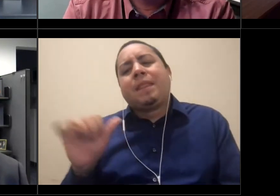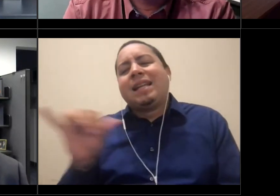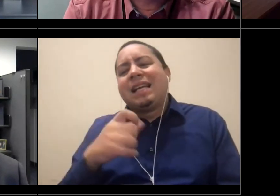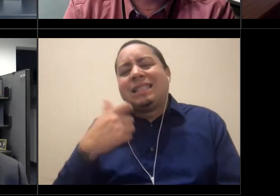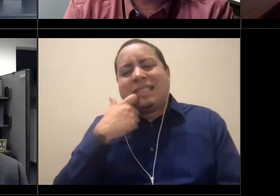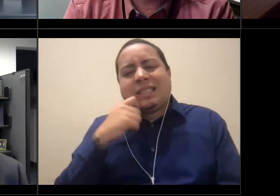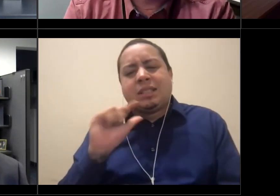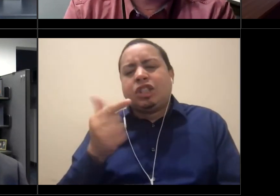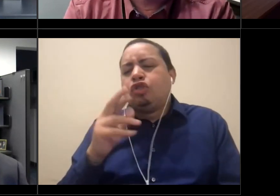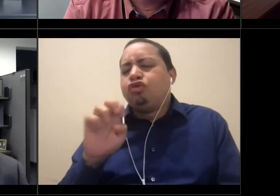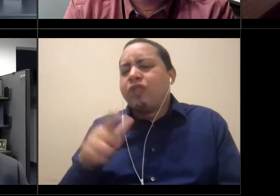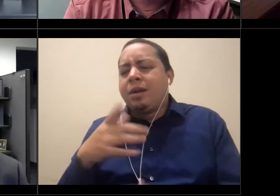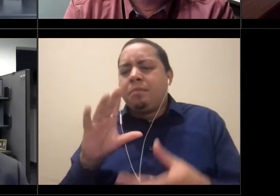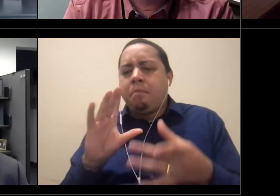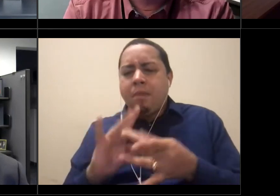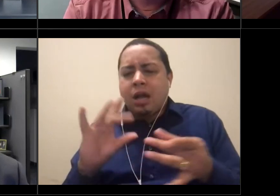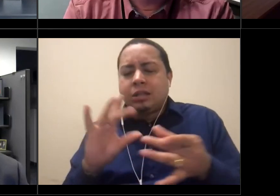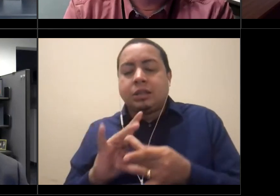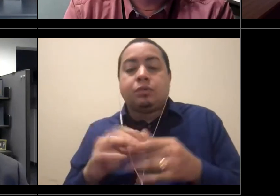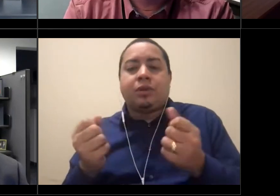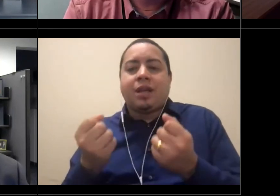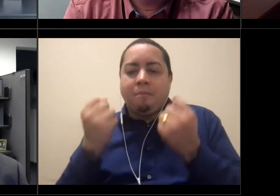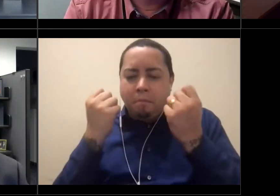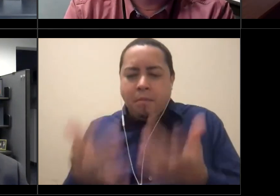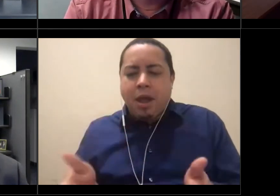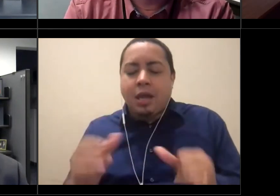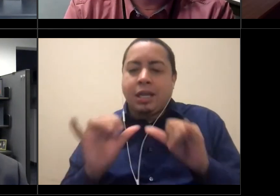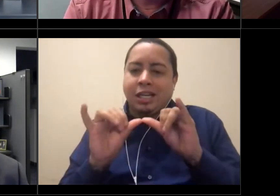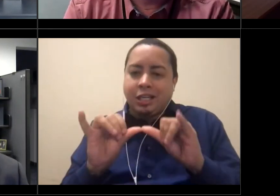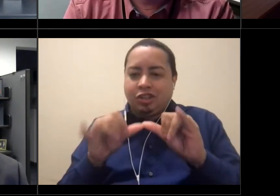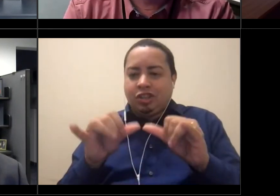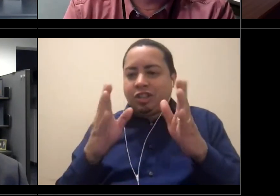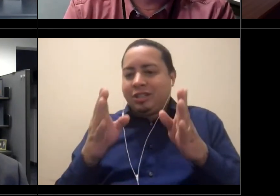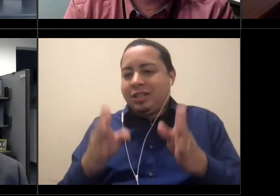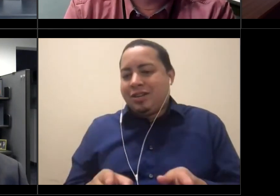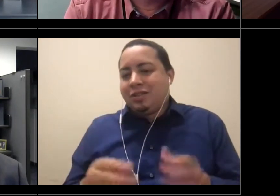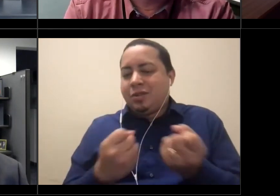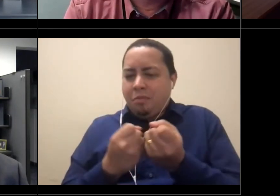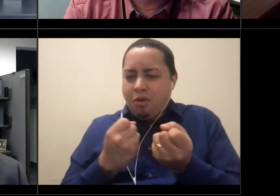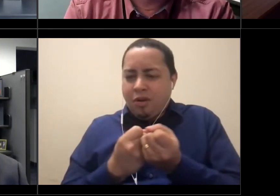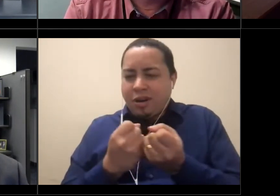As he mentioned, we have a lot of engineers supporting what we call the ground systems